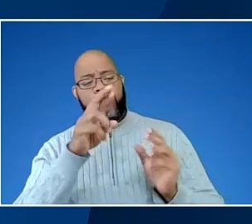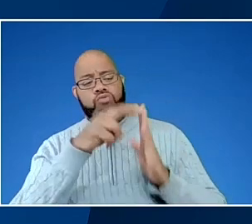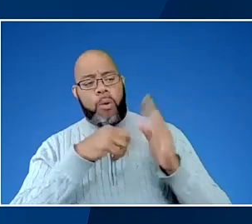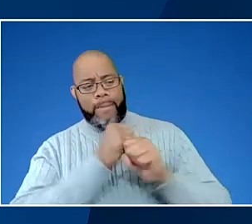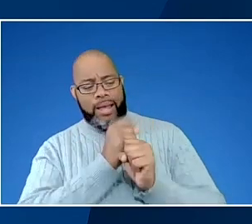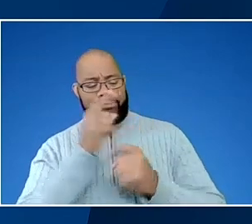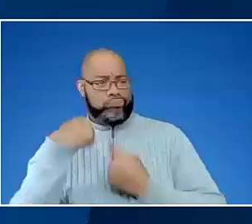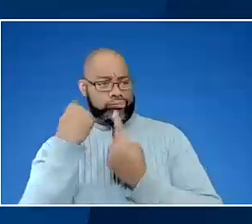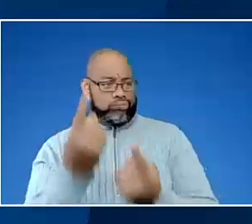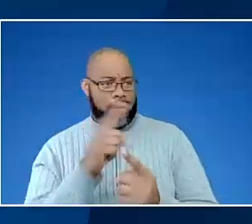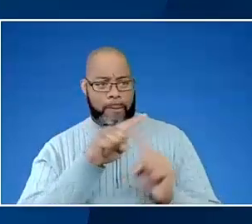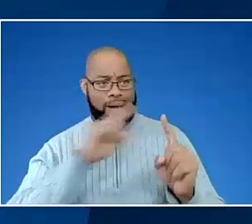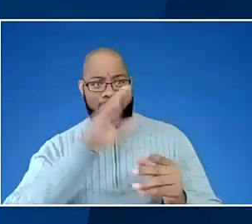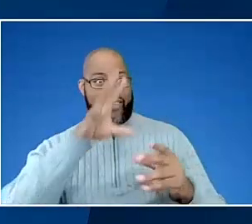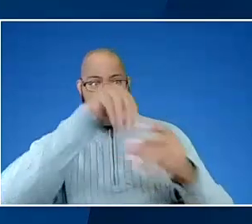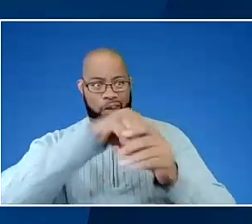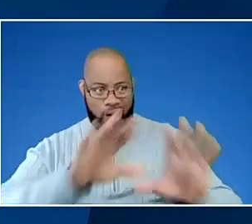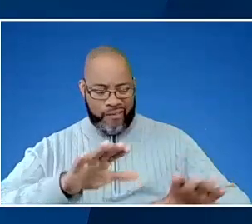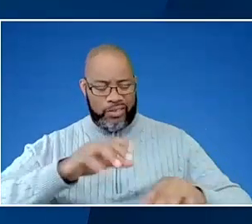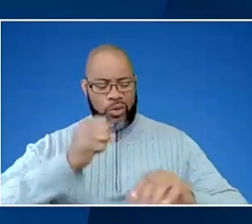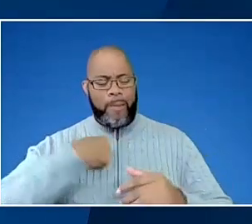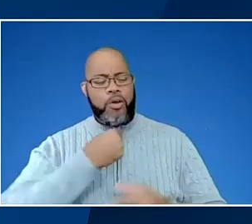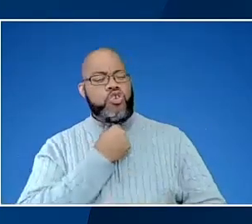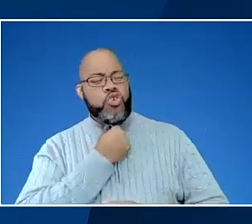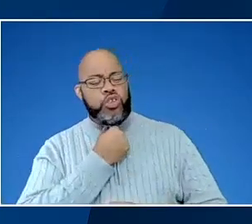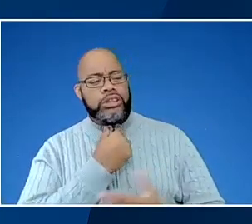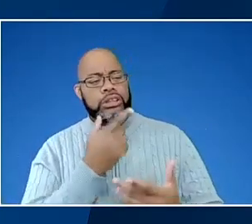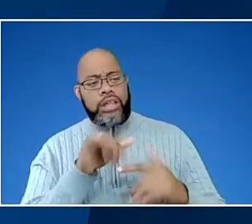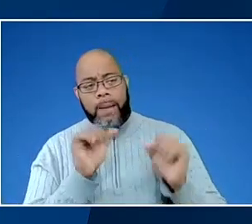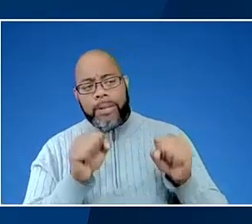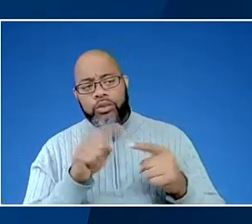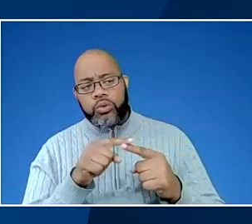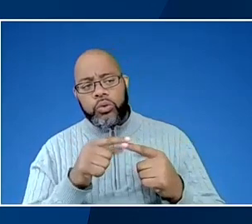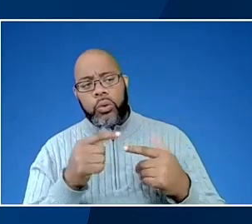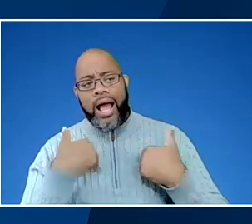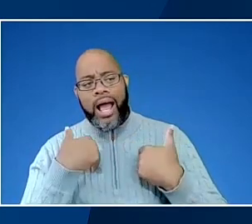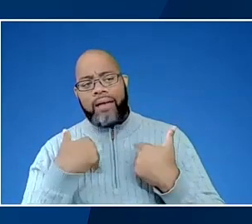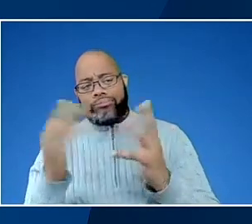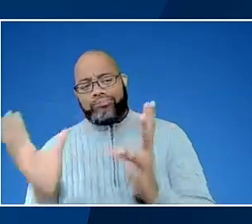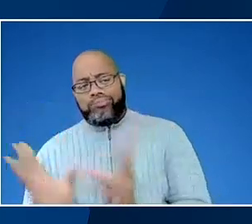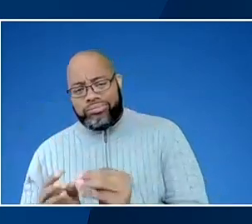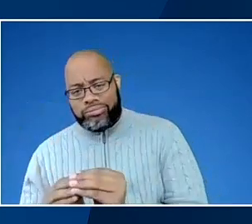been involved. So I'm curious as to the ability to hold a caucus for members who